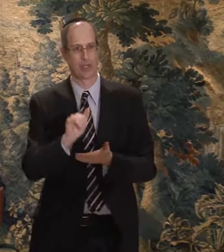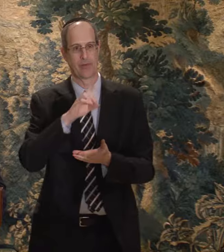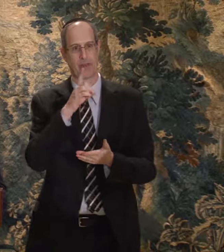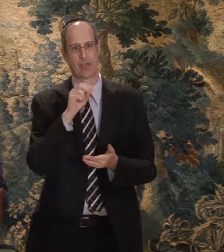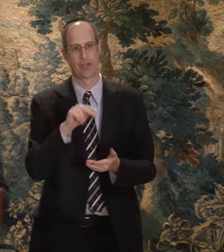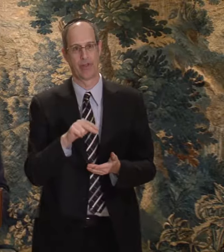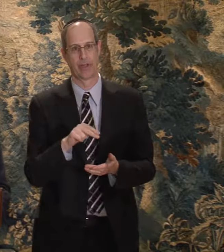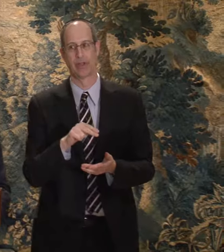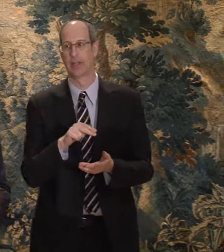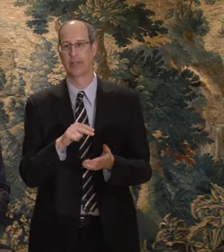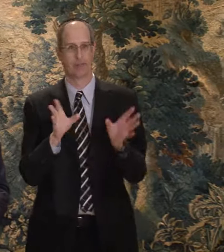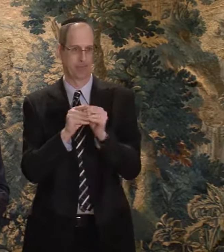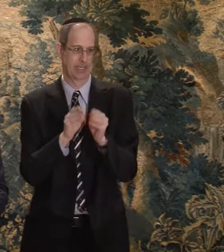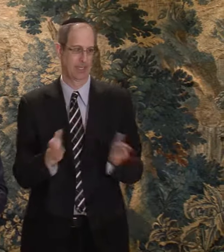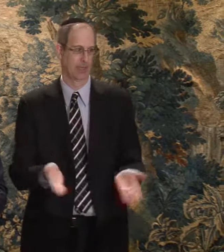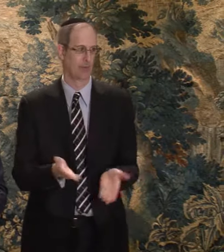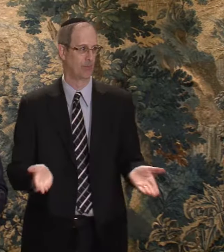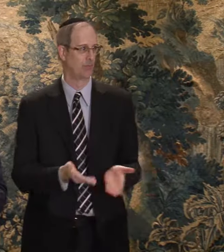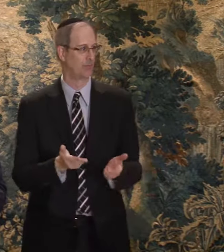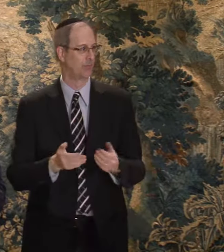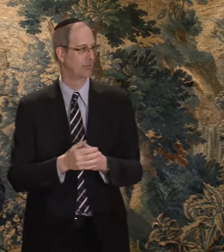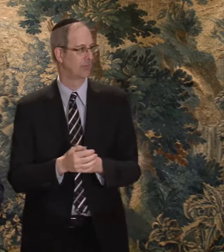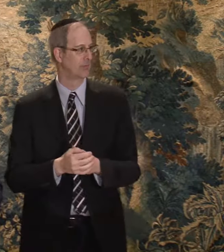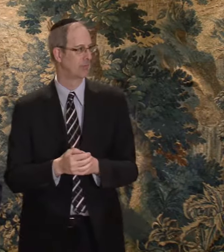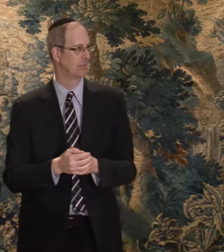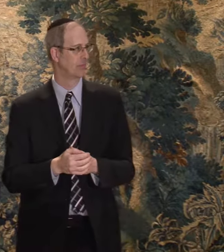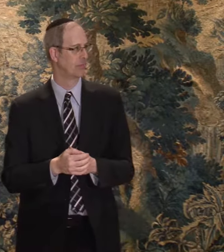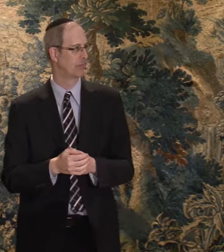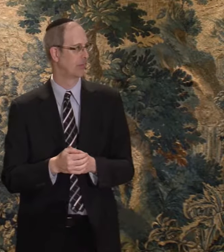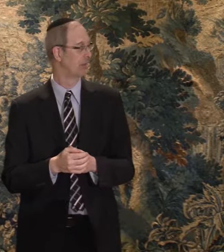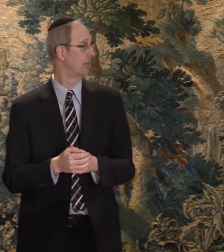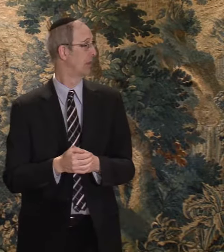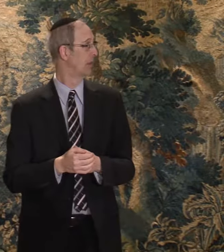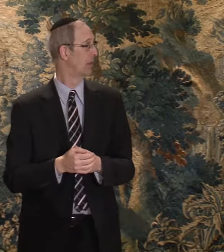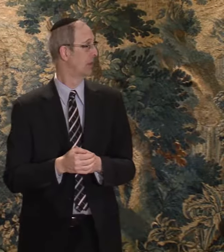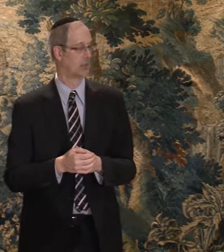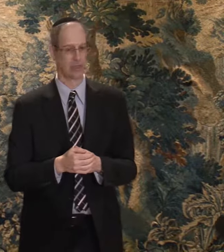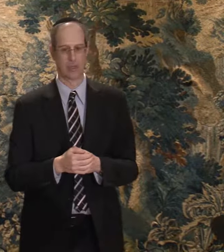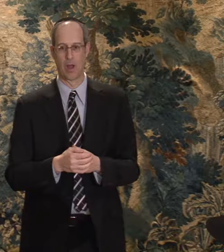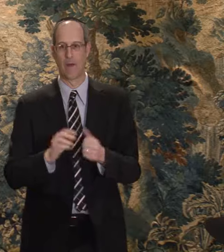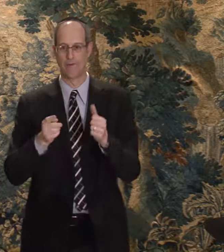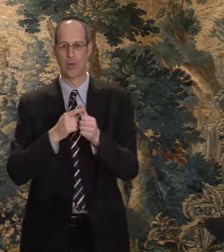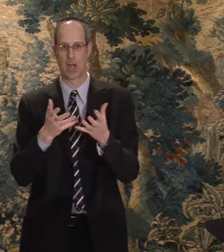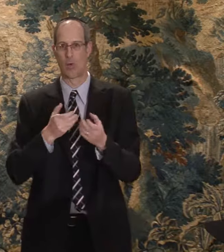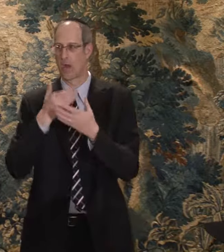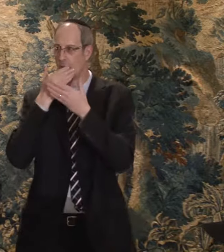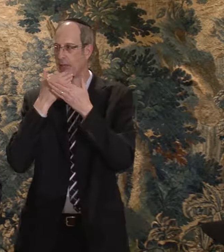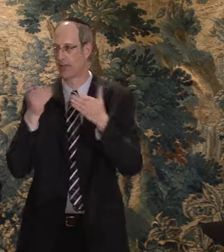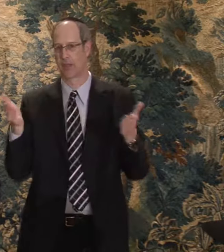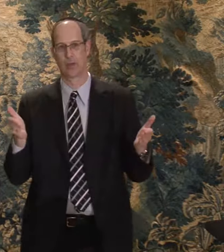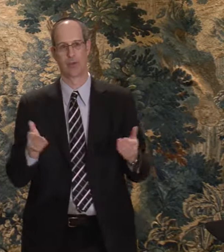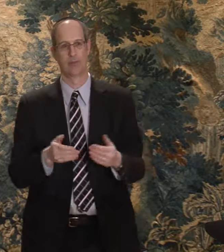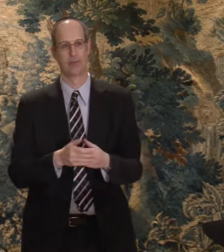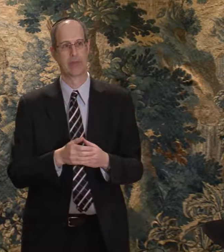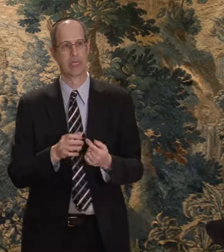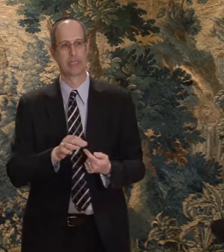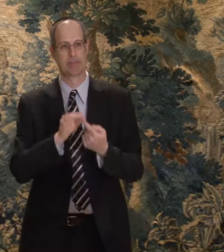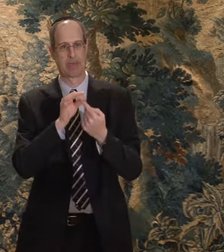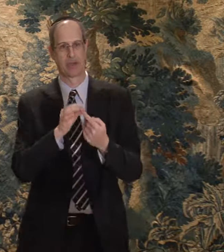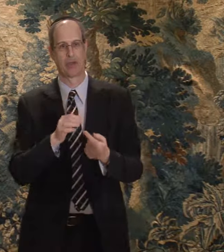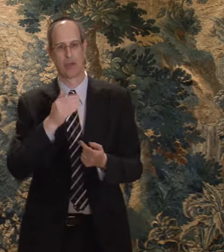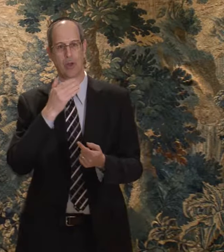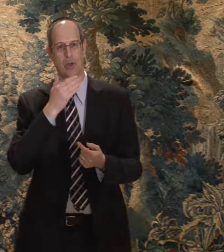Paulo meeting I first want to say to thank yous why do a special thank you so